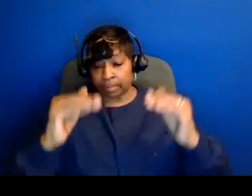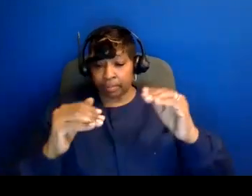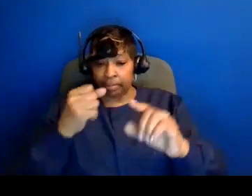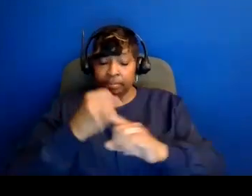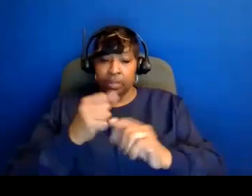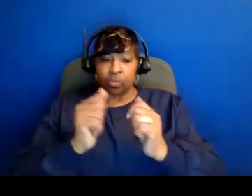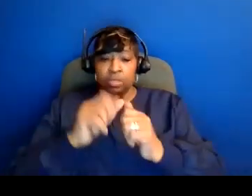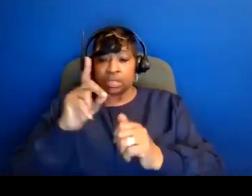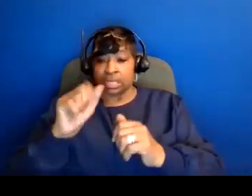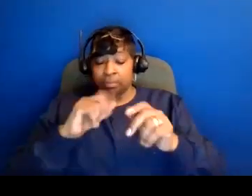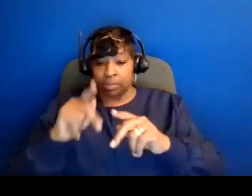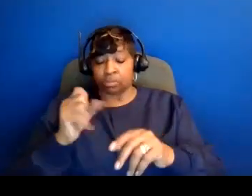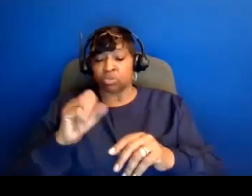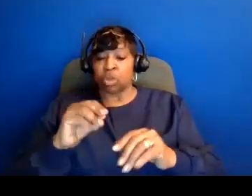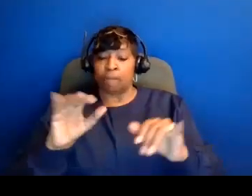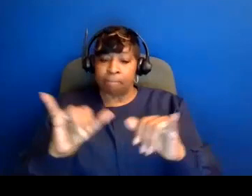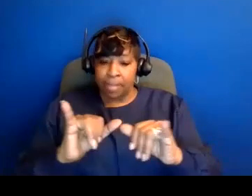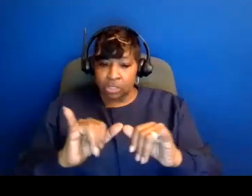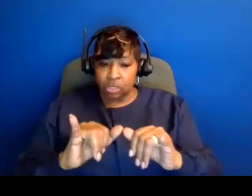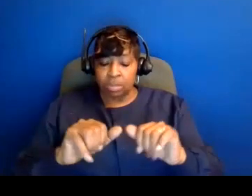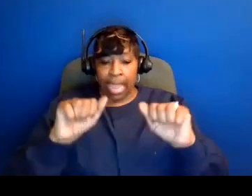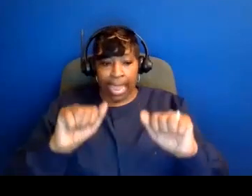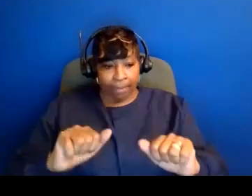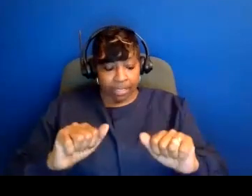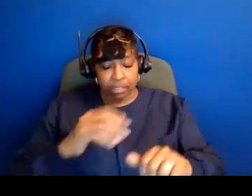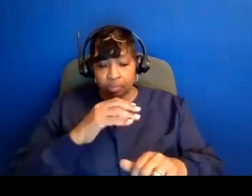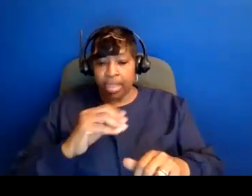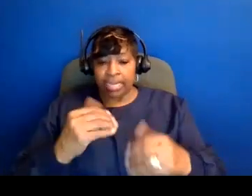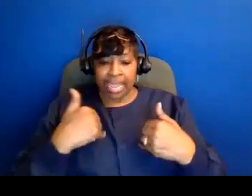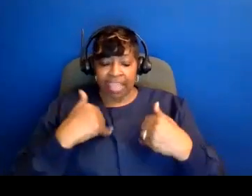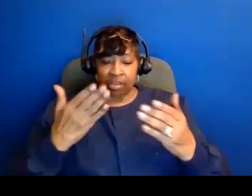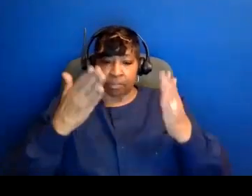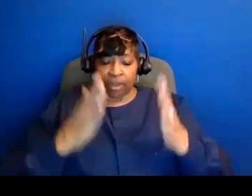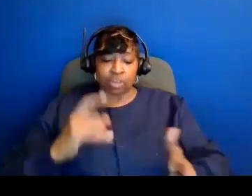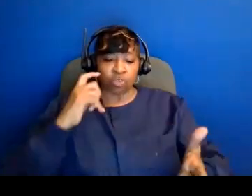lauravanpuymbrouck: and failure to take steps to recognize individual and organizational disability, discrimination.